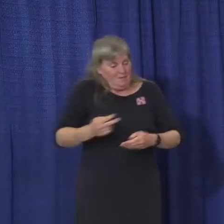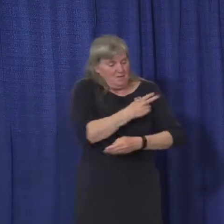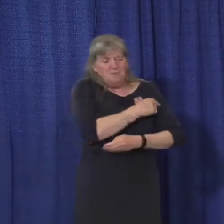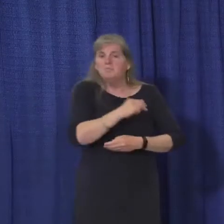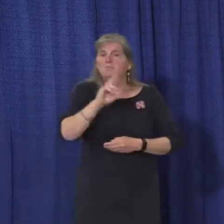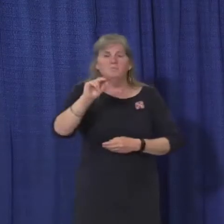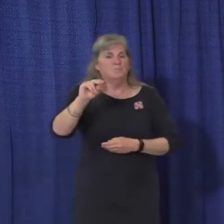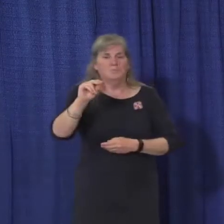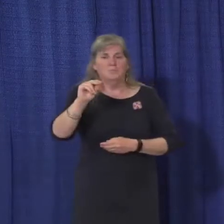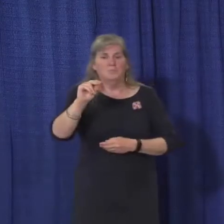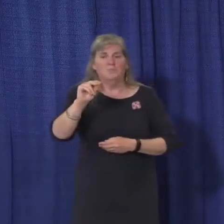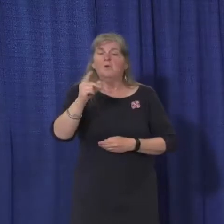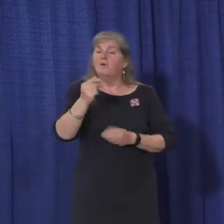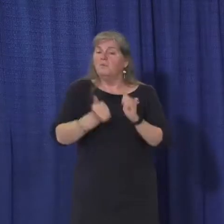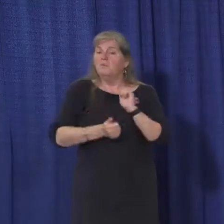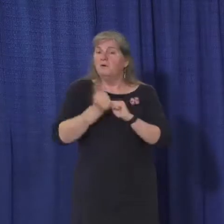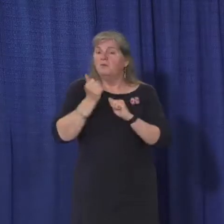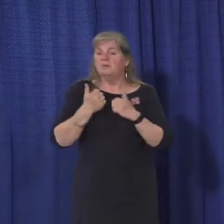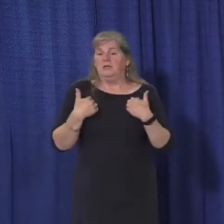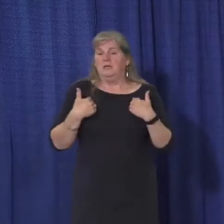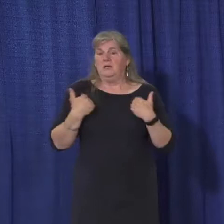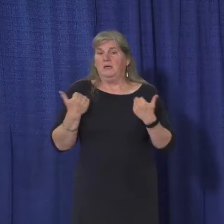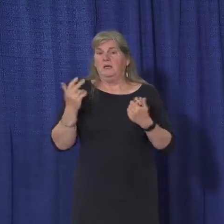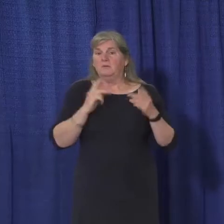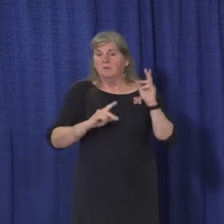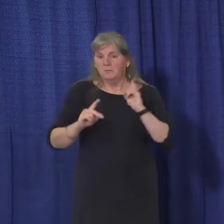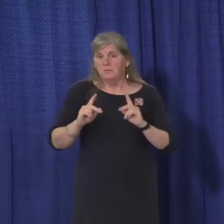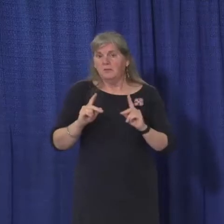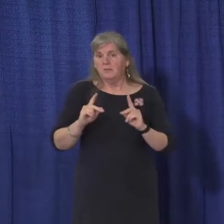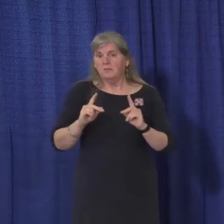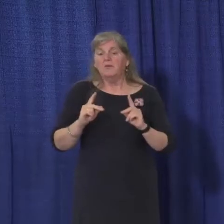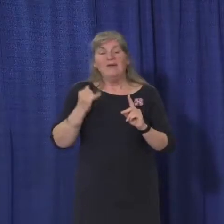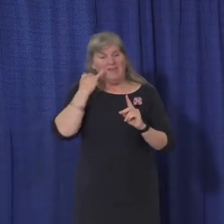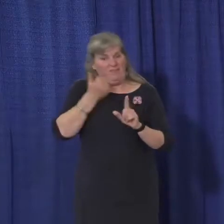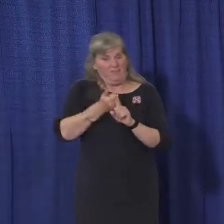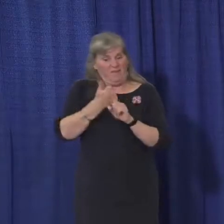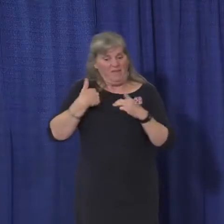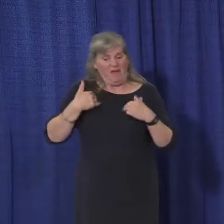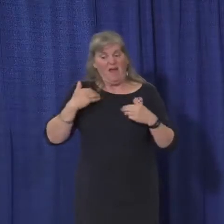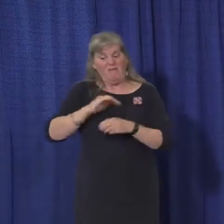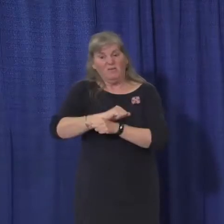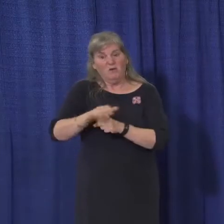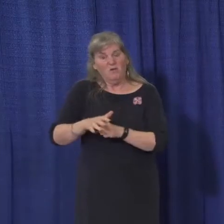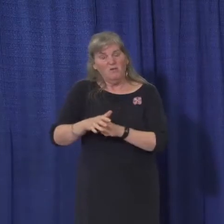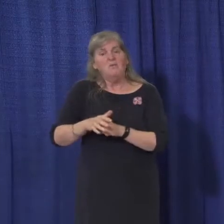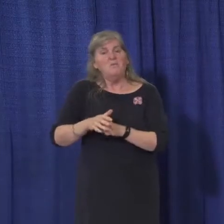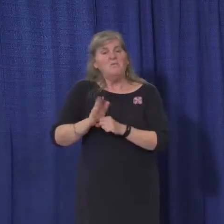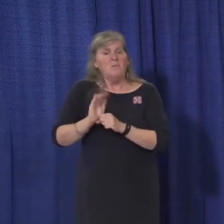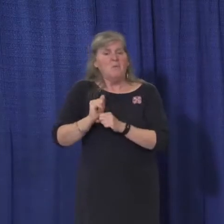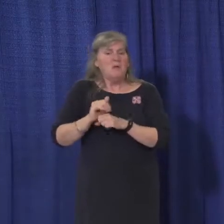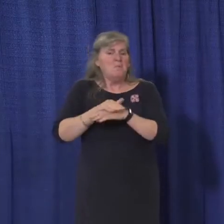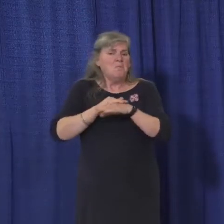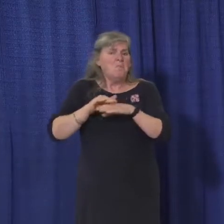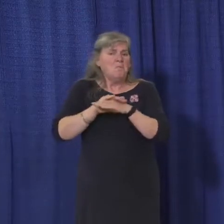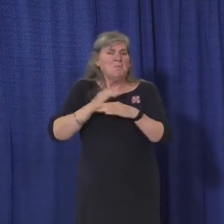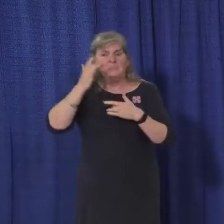a vast majority of young people even with variant COVID-19 disease will do okay but we do